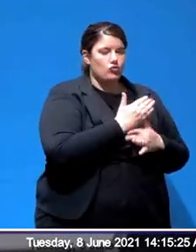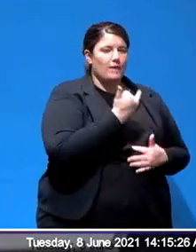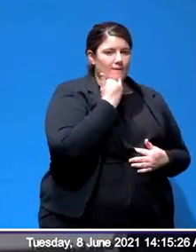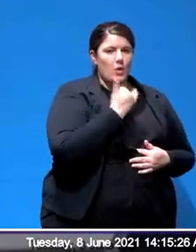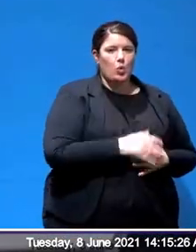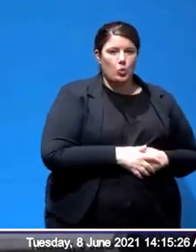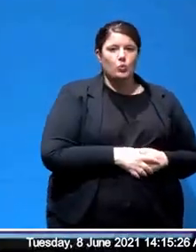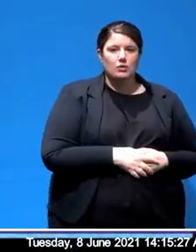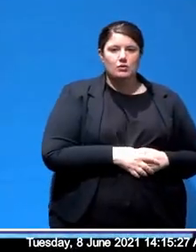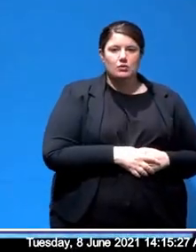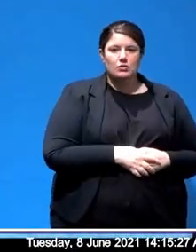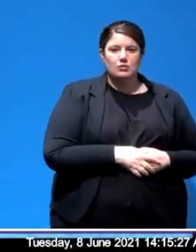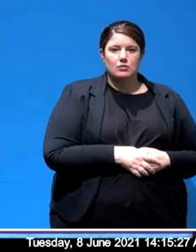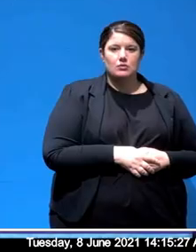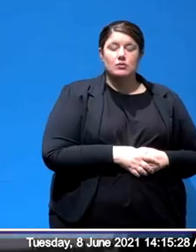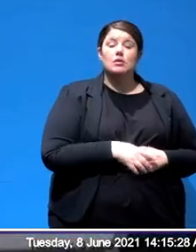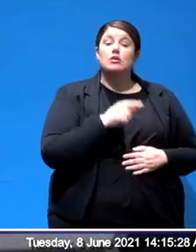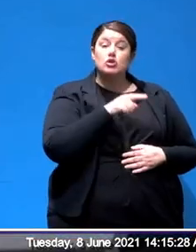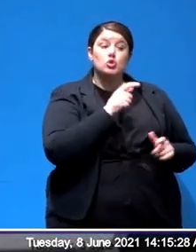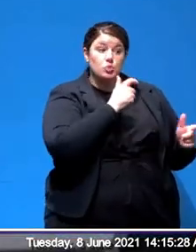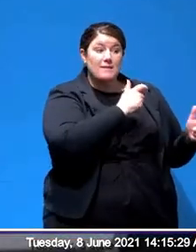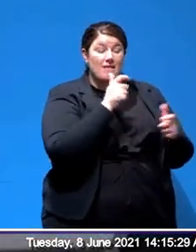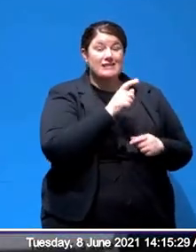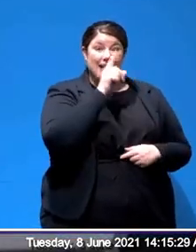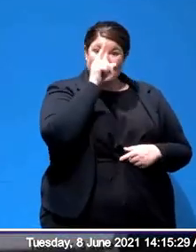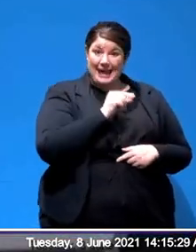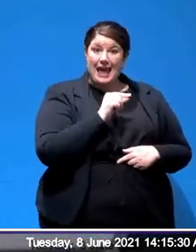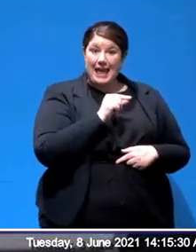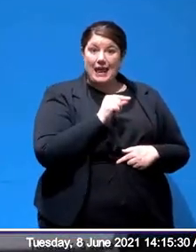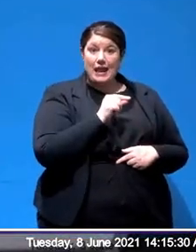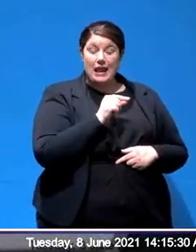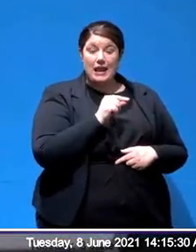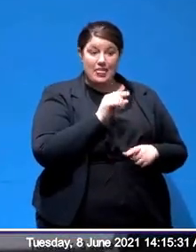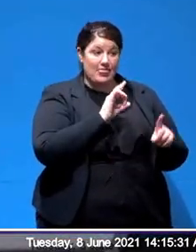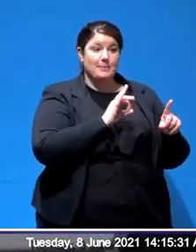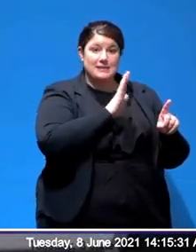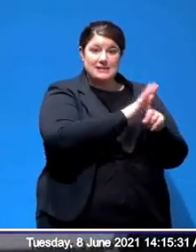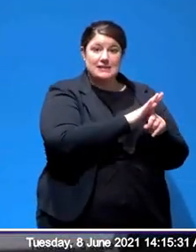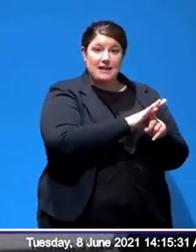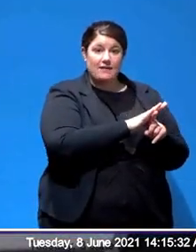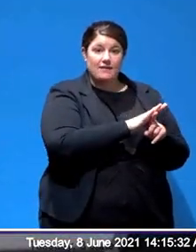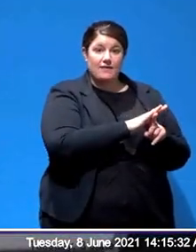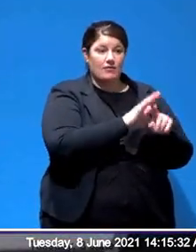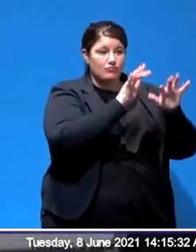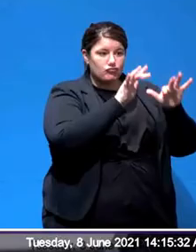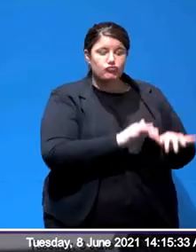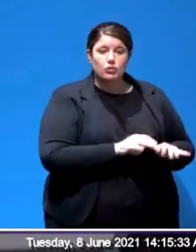Staff could --- supervisors could do one on an electronic copy and some